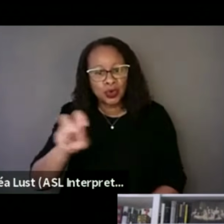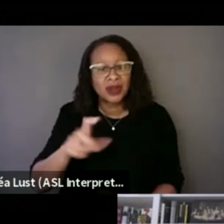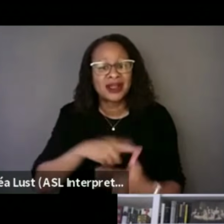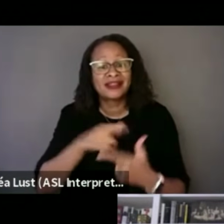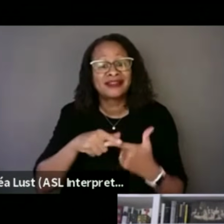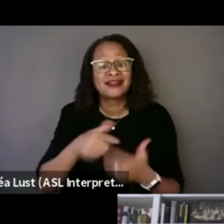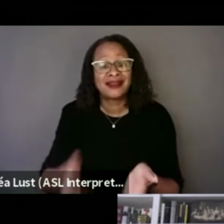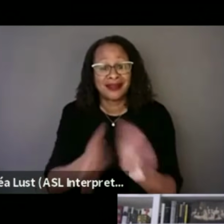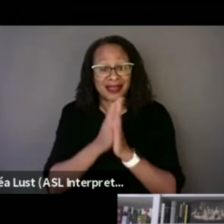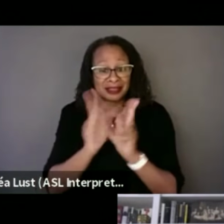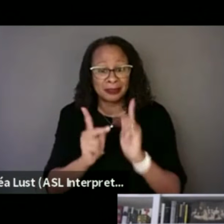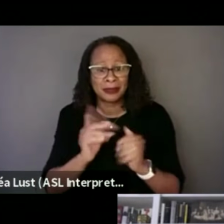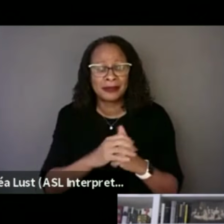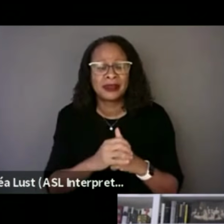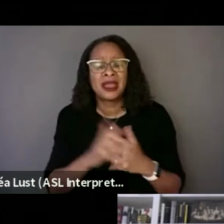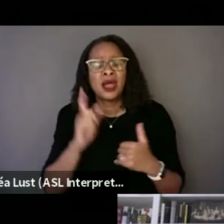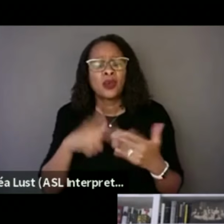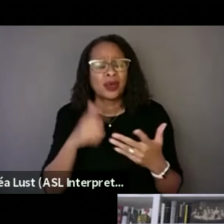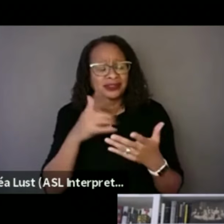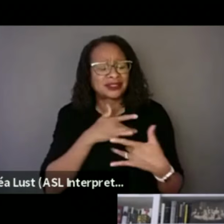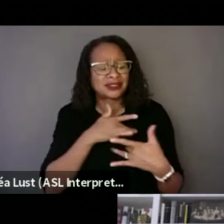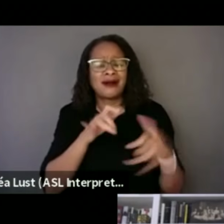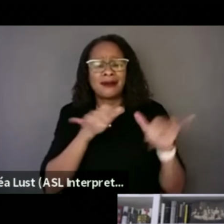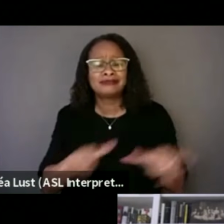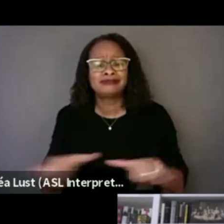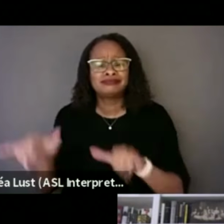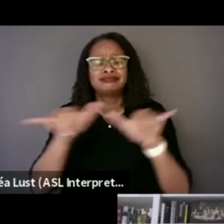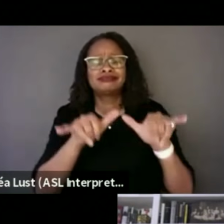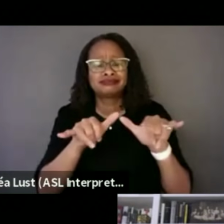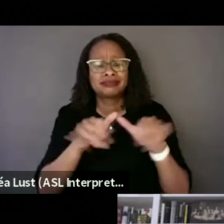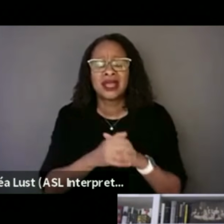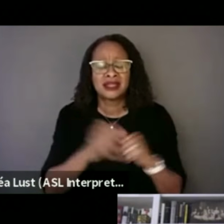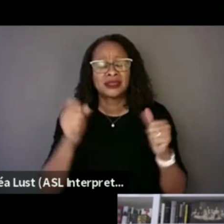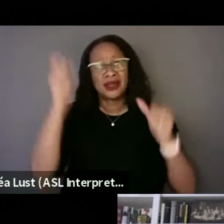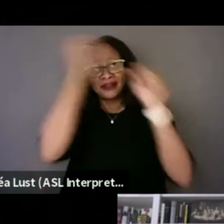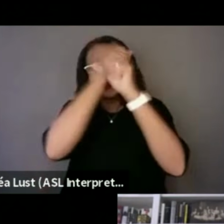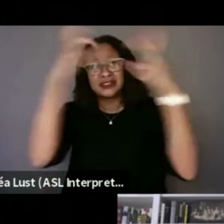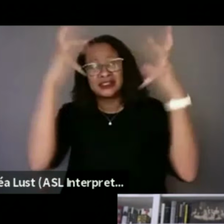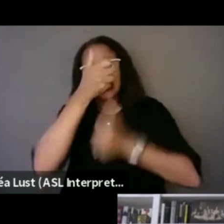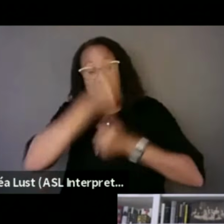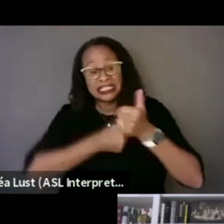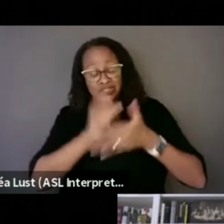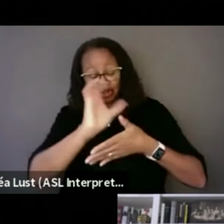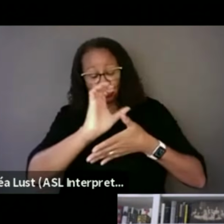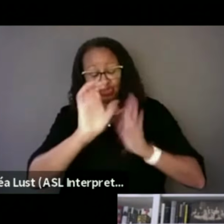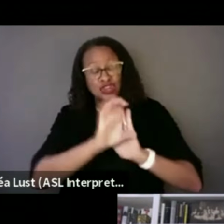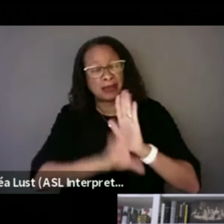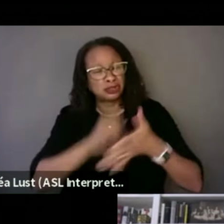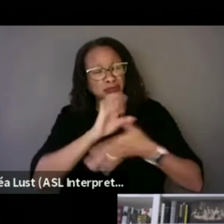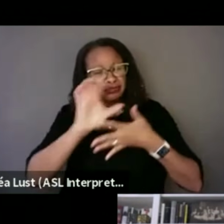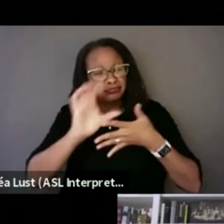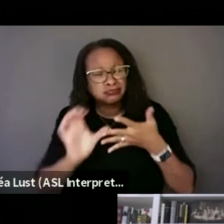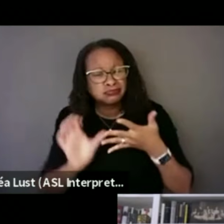what are those common themes? What are, so I was sort of envisioning like that each chapter would have this like decisive sort